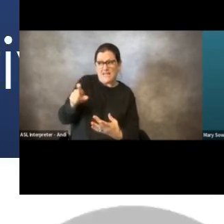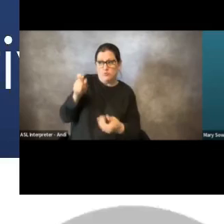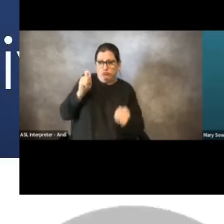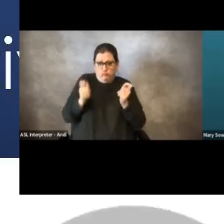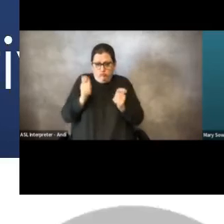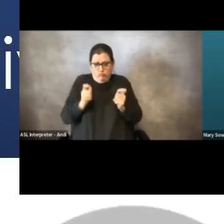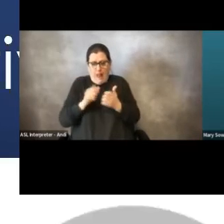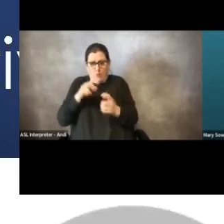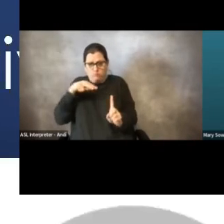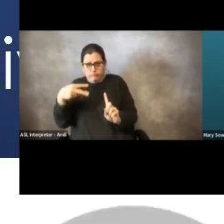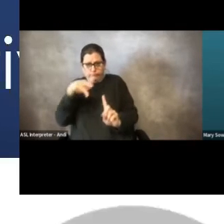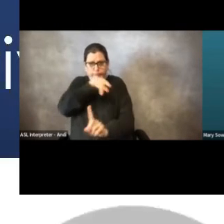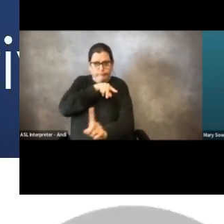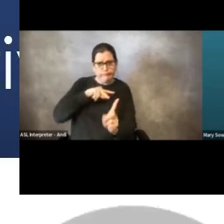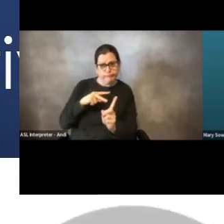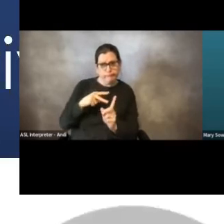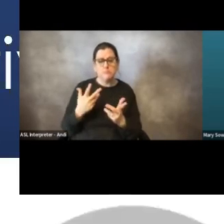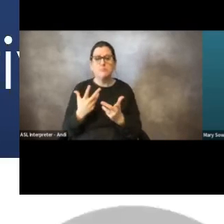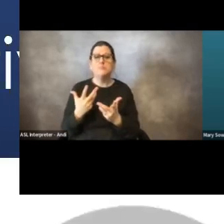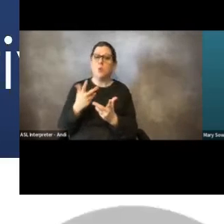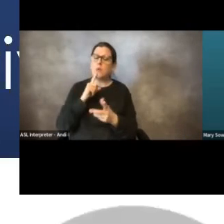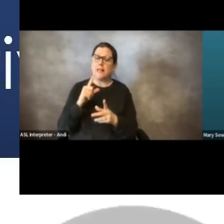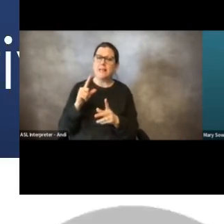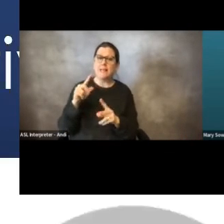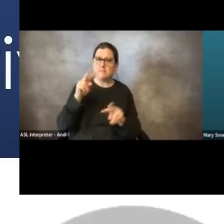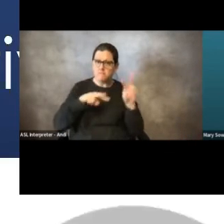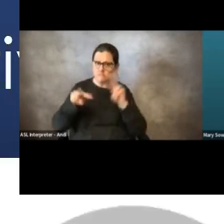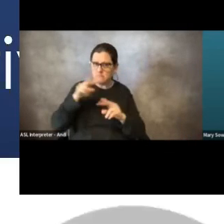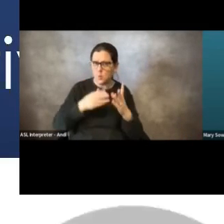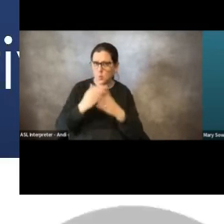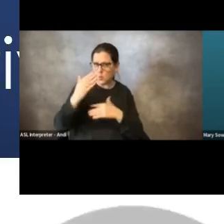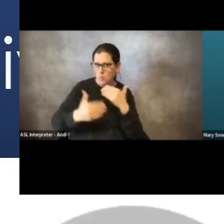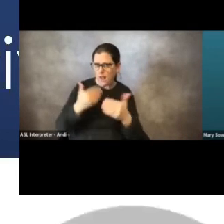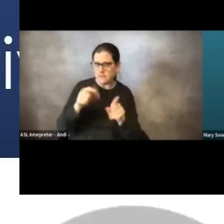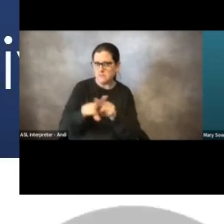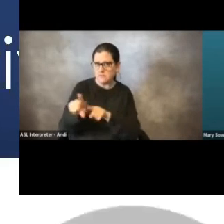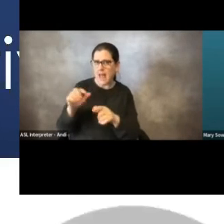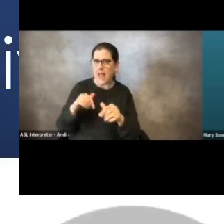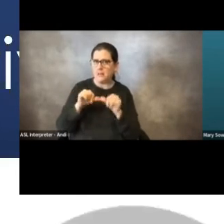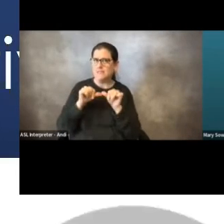about something so very much looking through this process as a continuous learning opportunity.